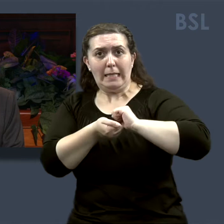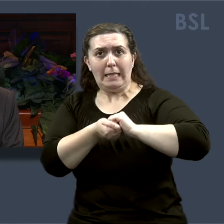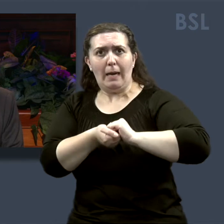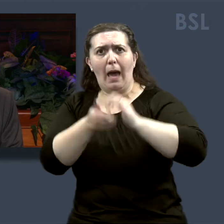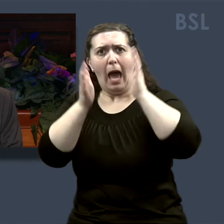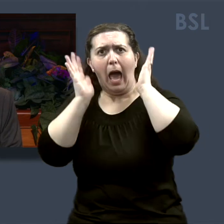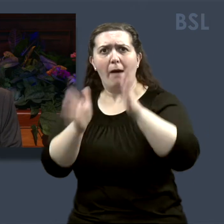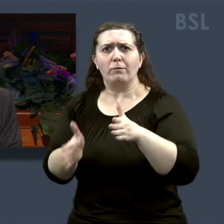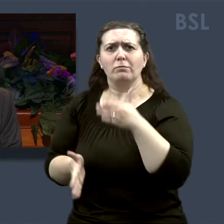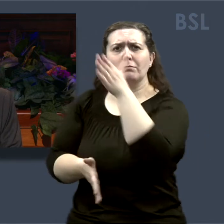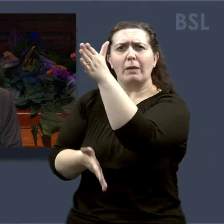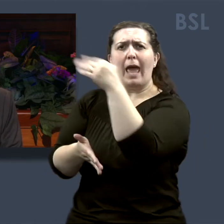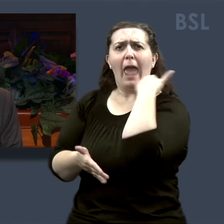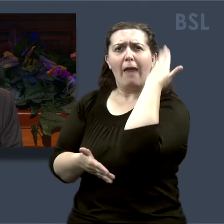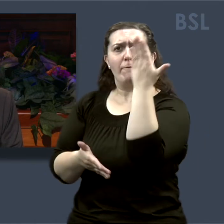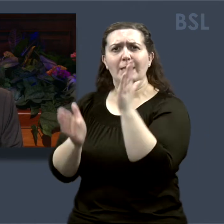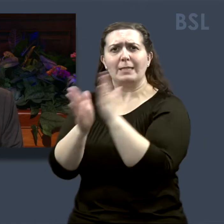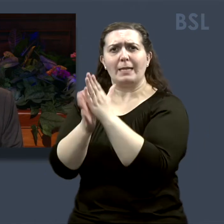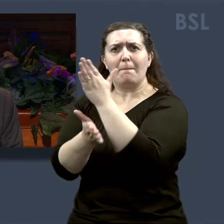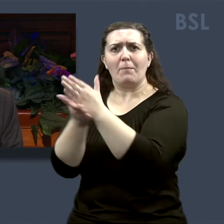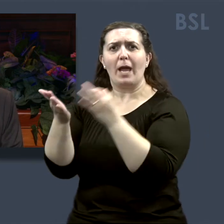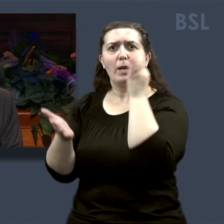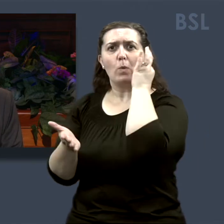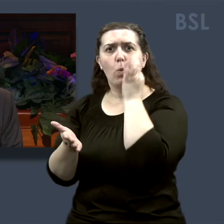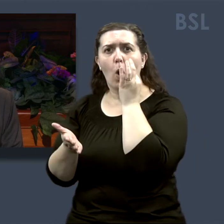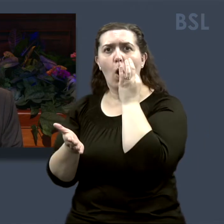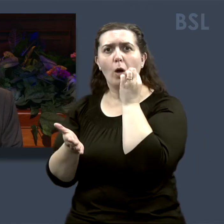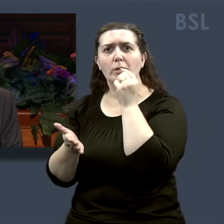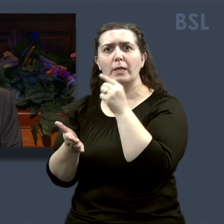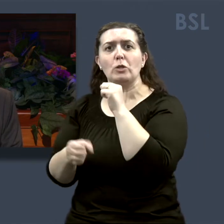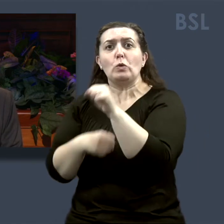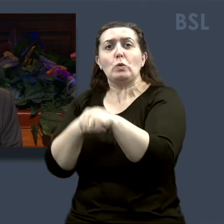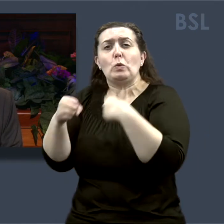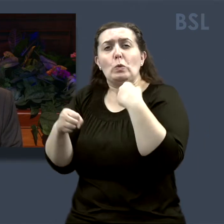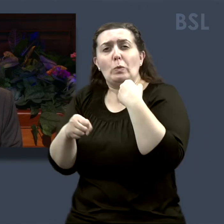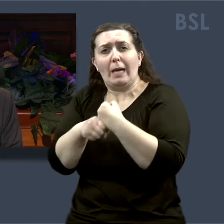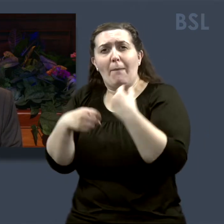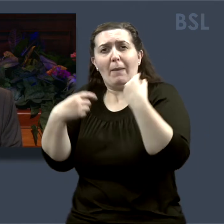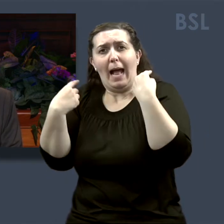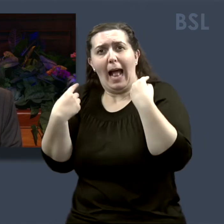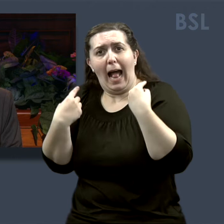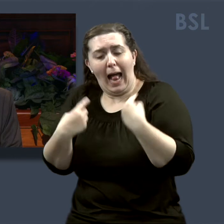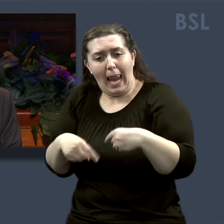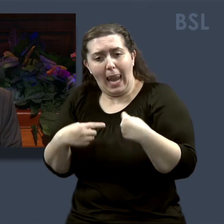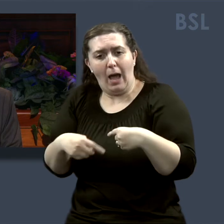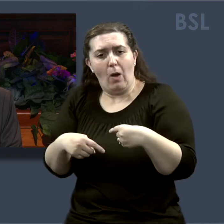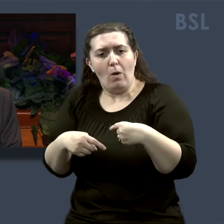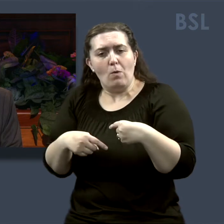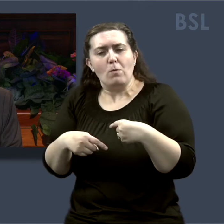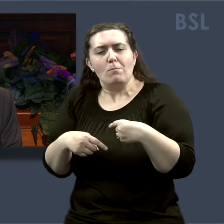“we need to partake of the sacrament each week, to qualify for the precious promise that we will